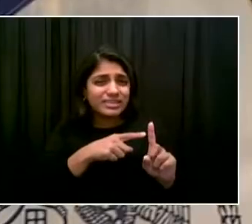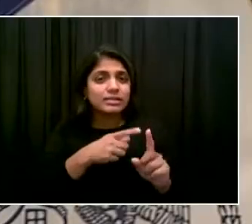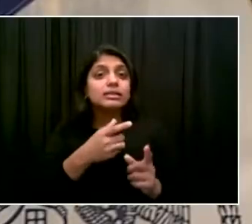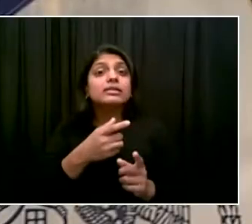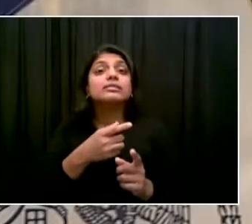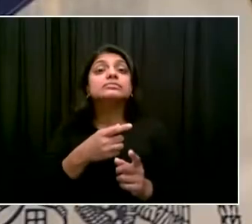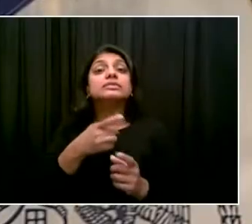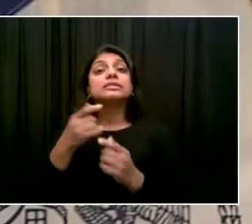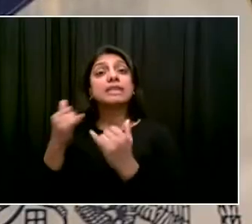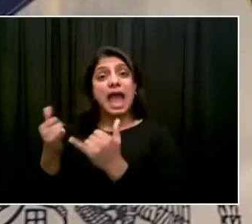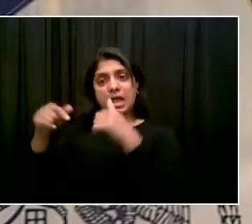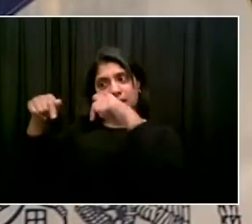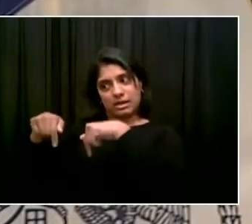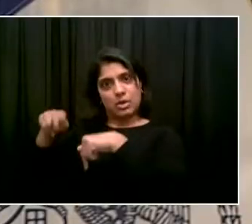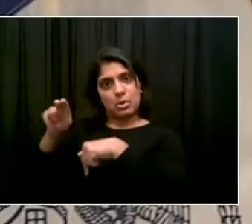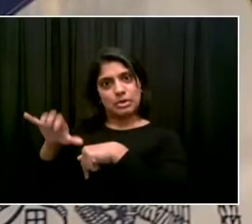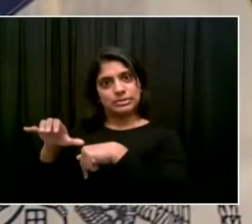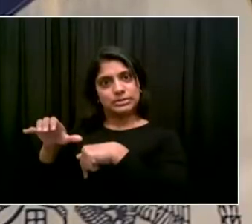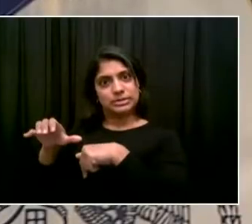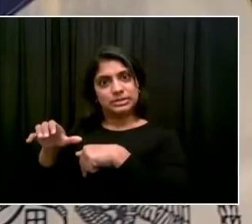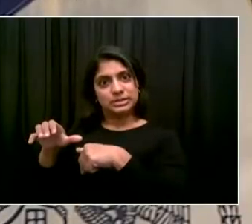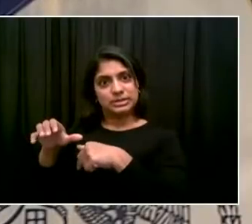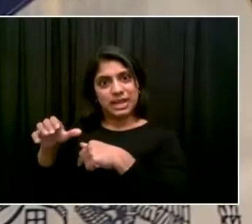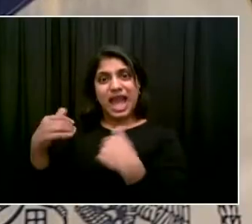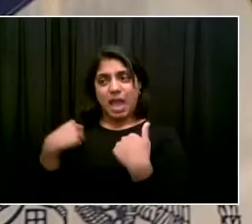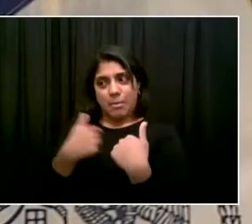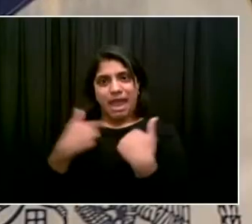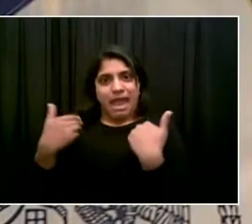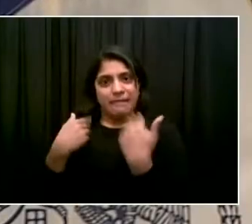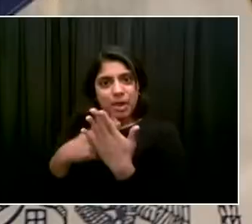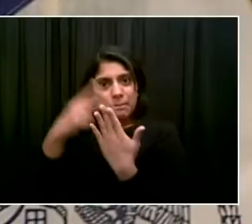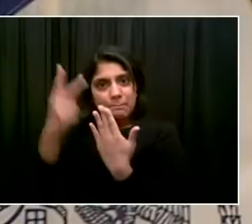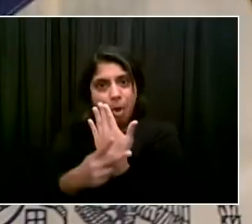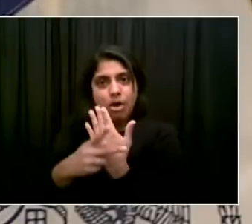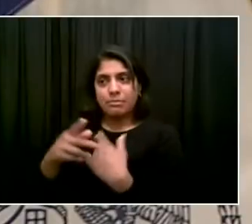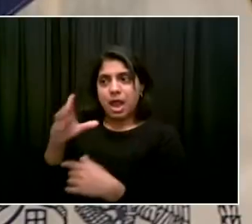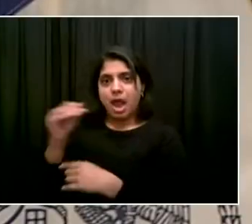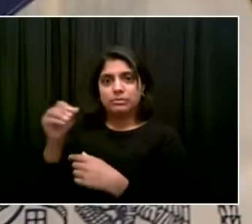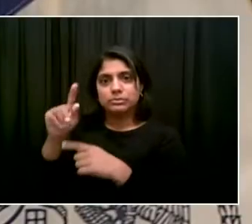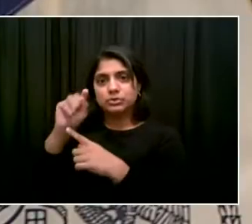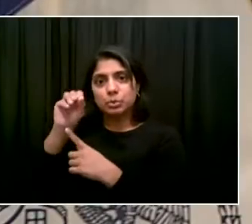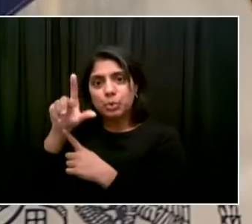MAXIMUM PEOPLE ARE VACCINATED